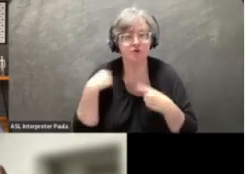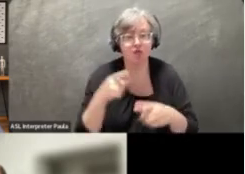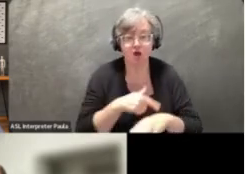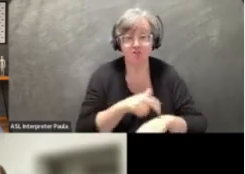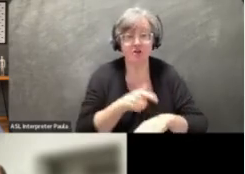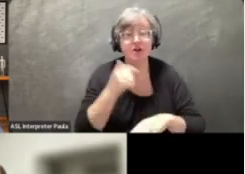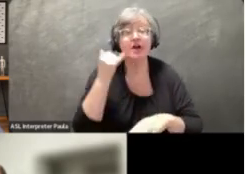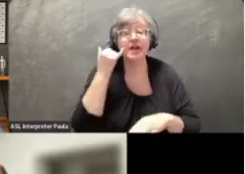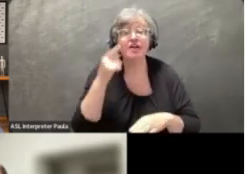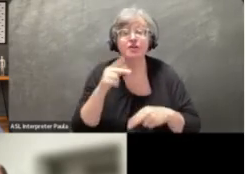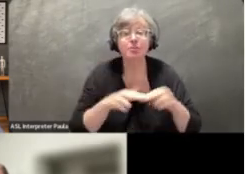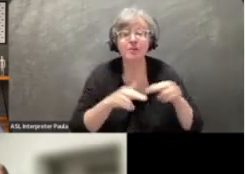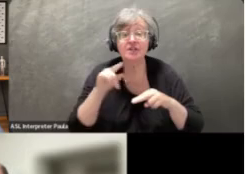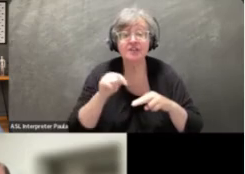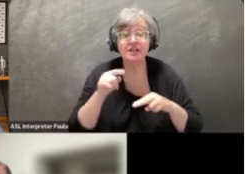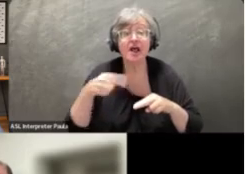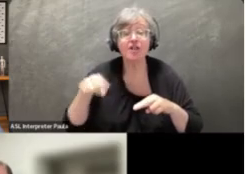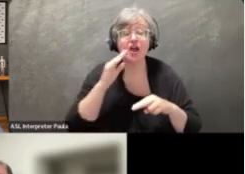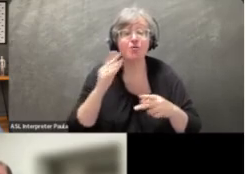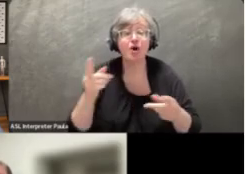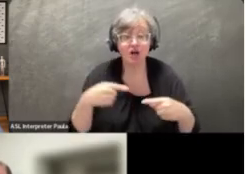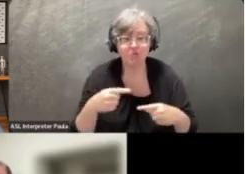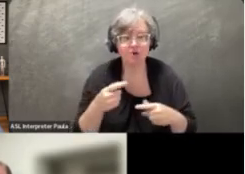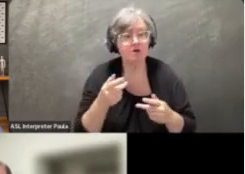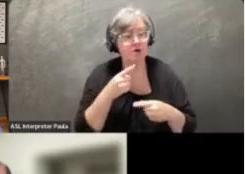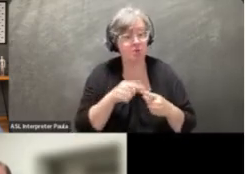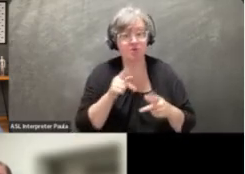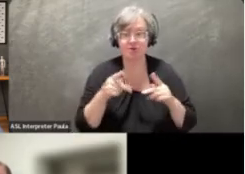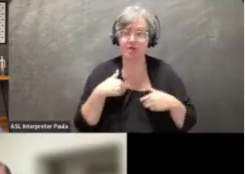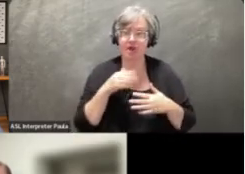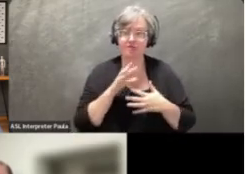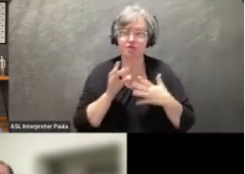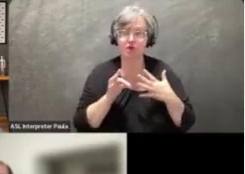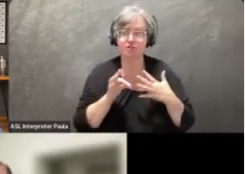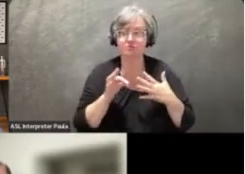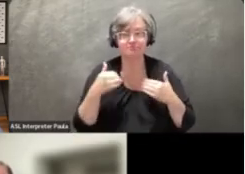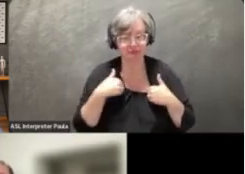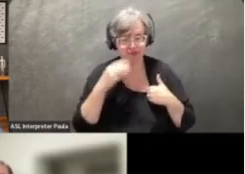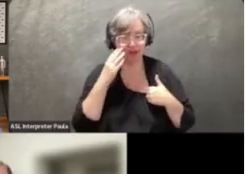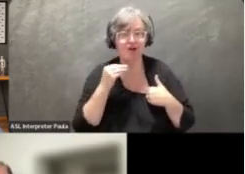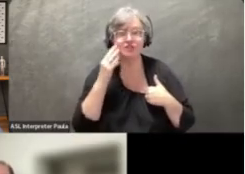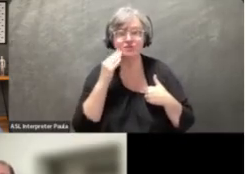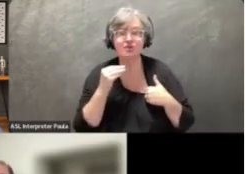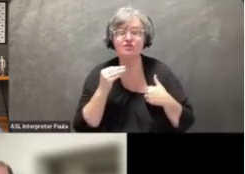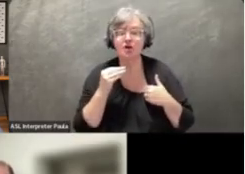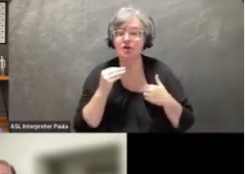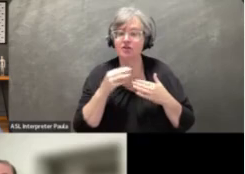they will come, and once people realize they've got choice, they're having experiences that are leading to full lives where